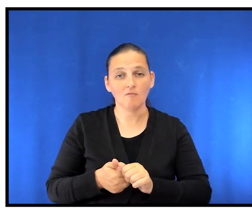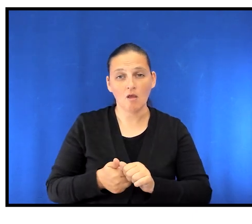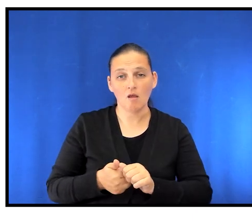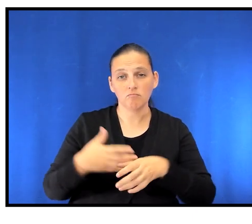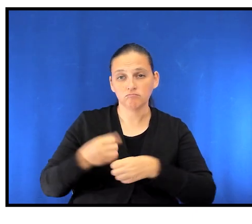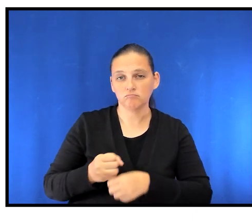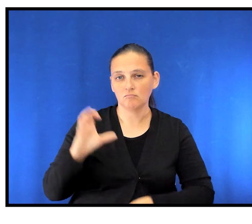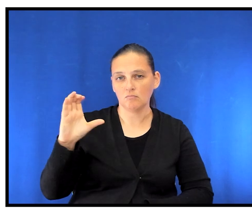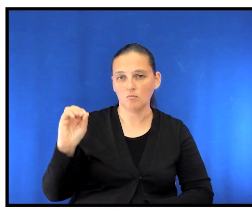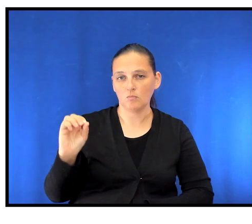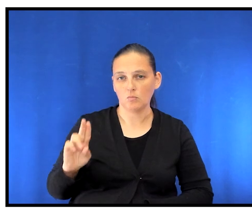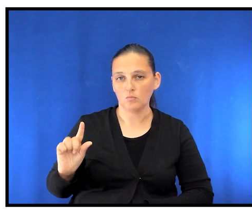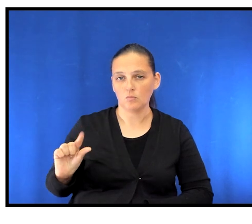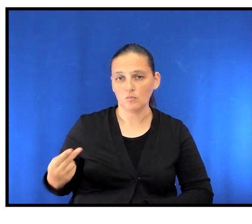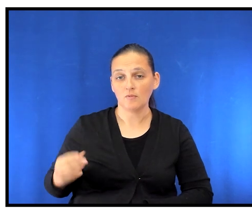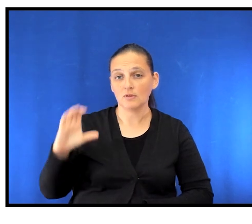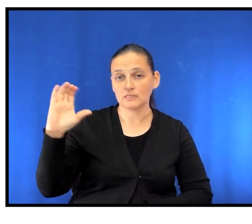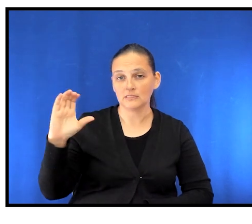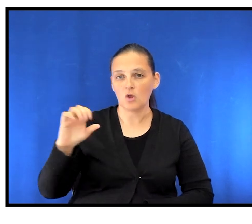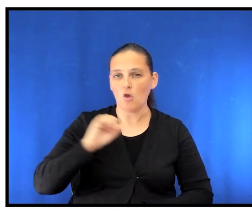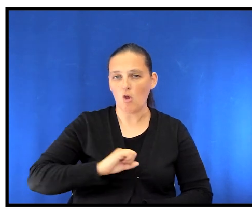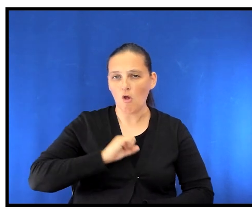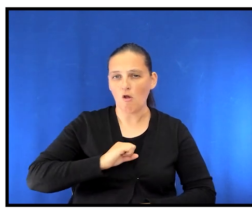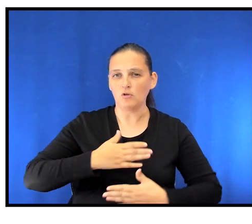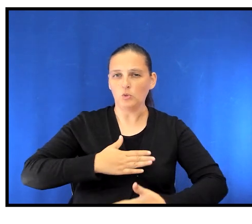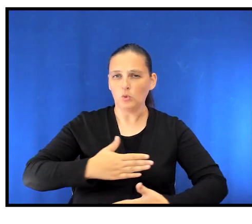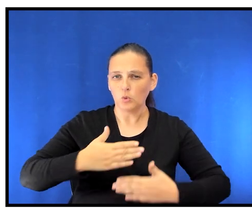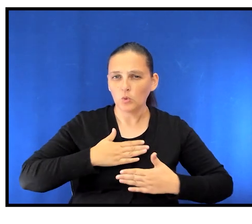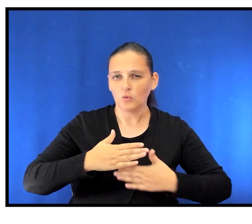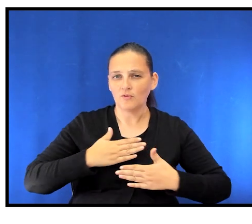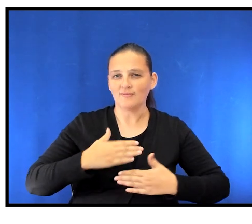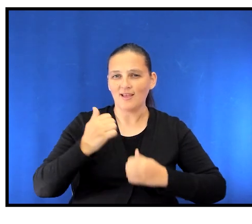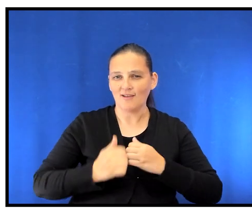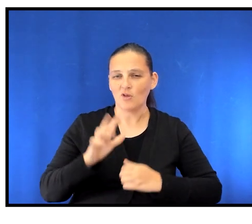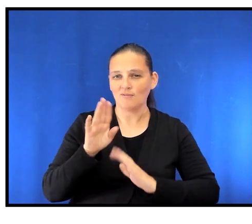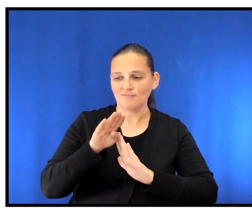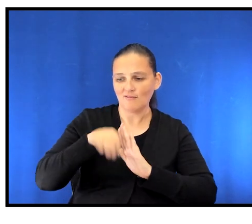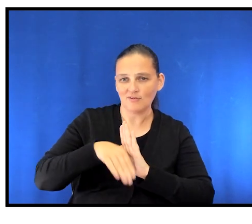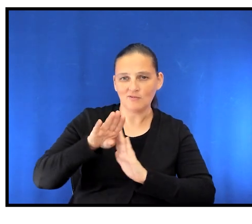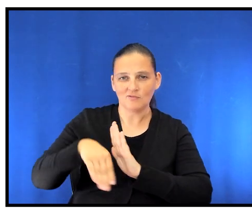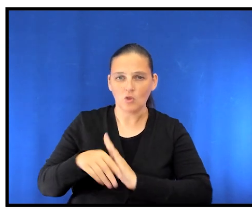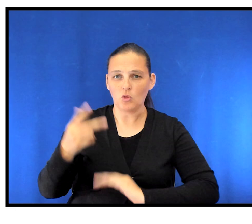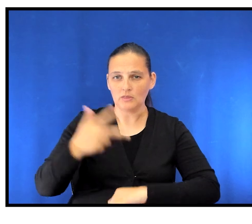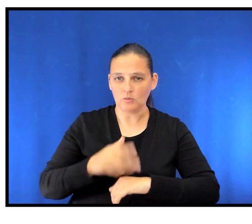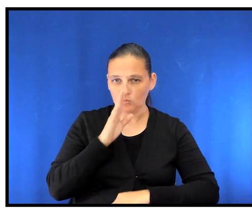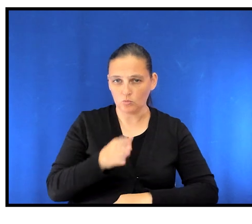C: cough and deep breath every 30 minutes. Do three in a row. O: Oral care.